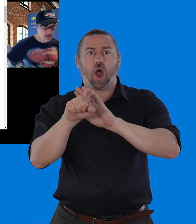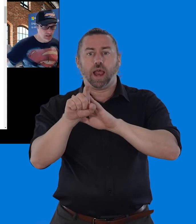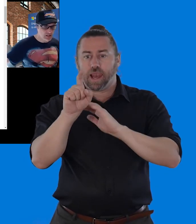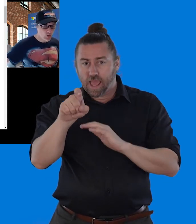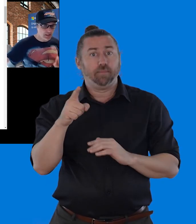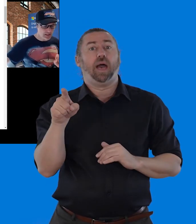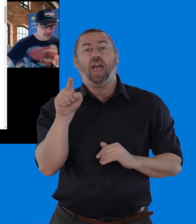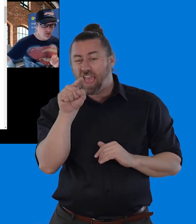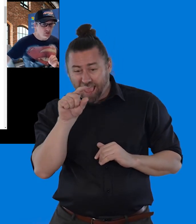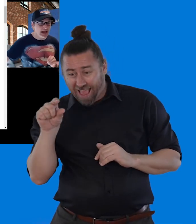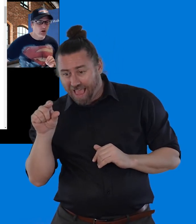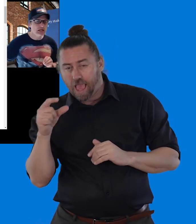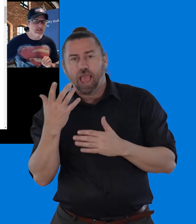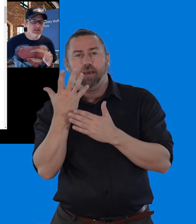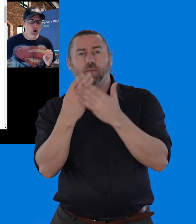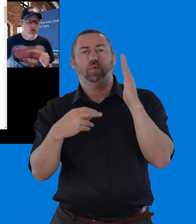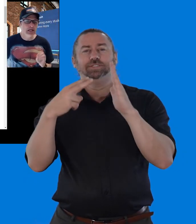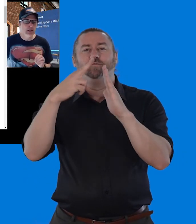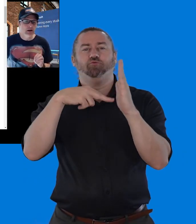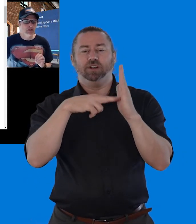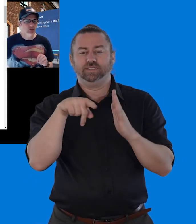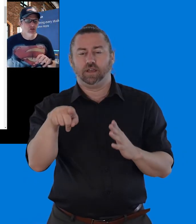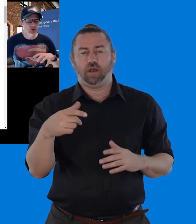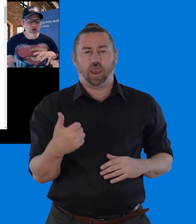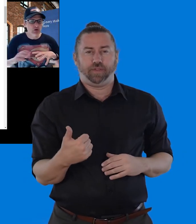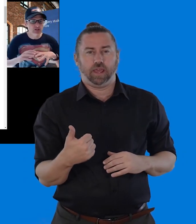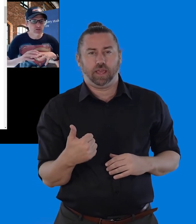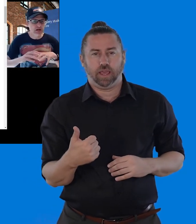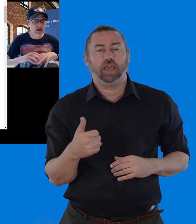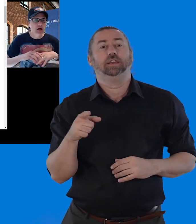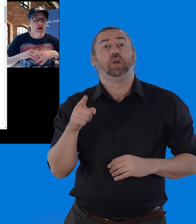So, what it's gonna do now is it's only going to turn on Immersive Reader